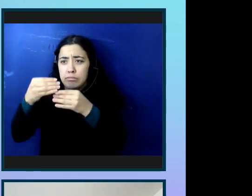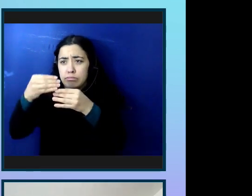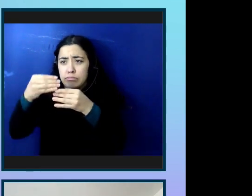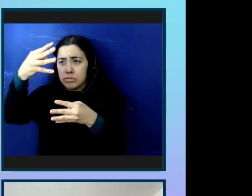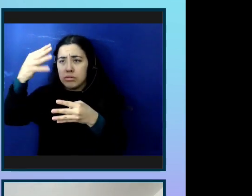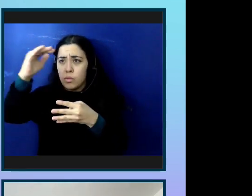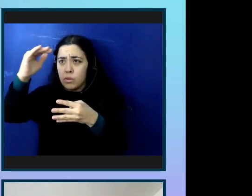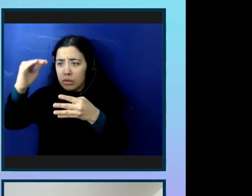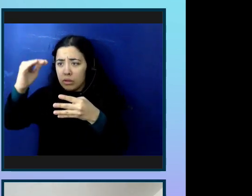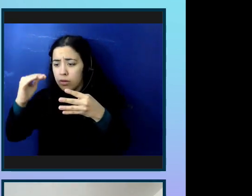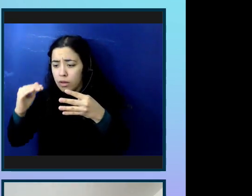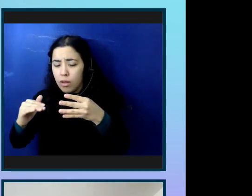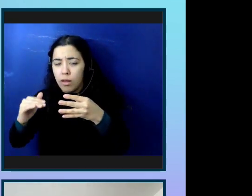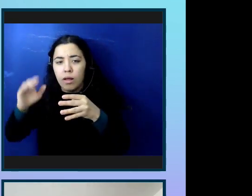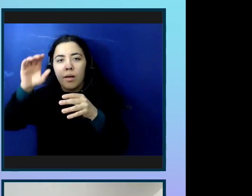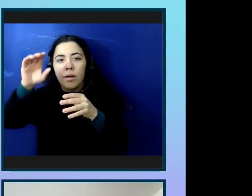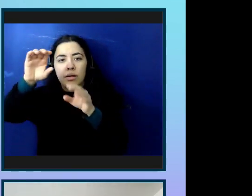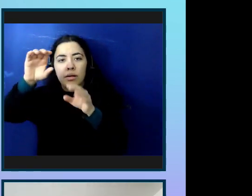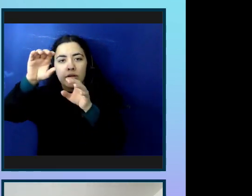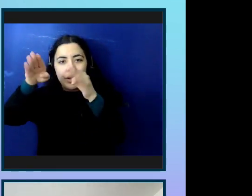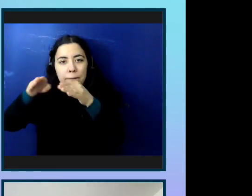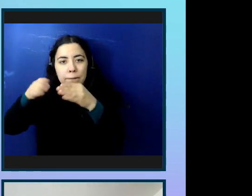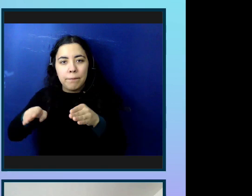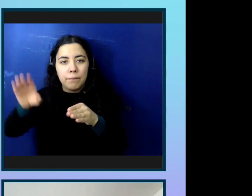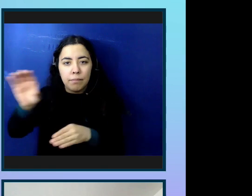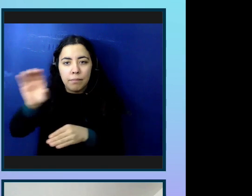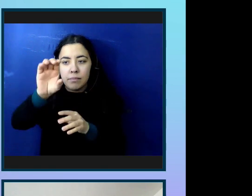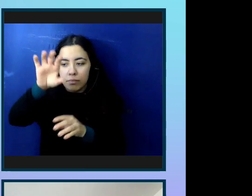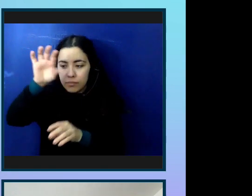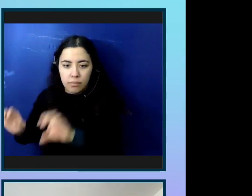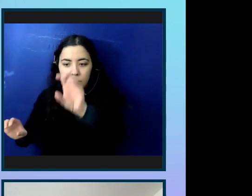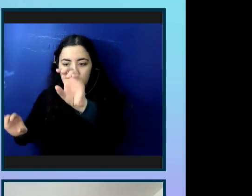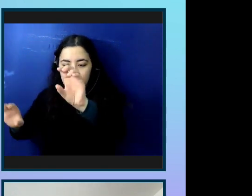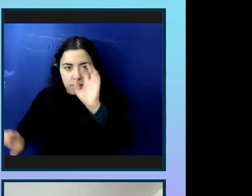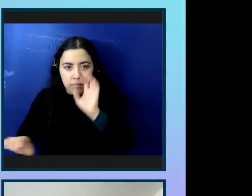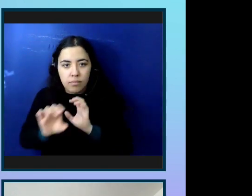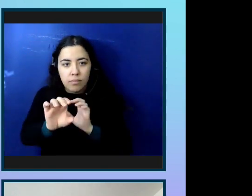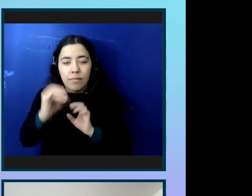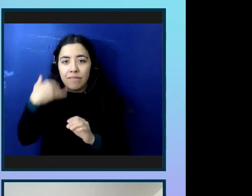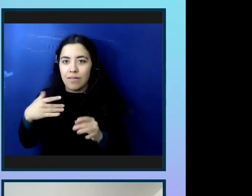When I'm designing a really complex flow, I like to use progressive disclosure to group similar concepts together,